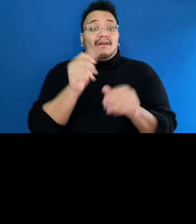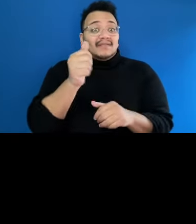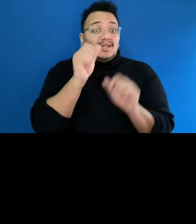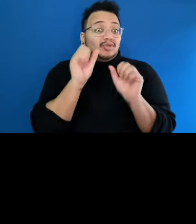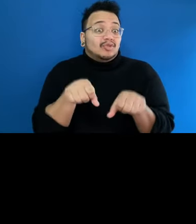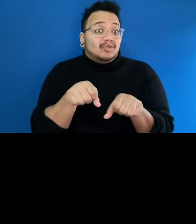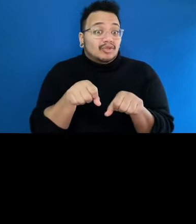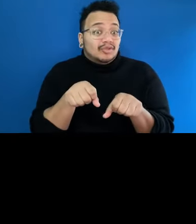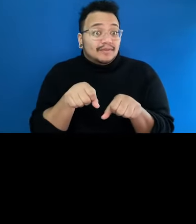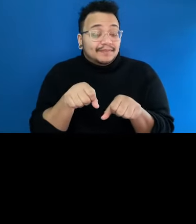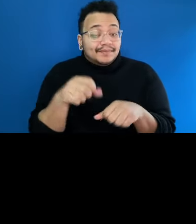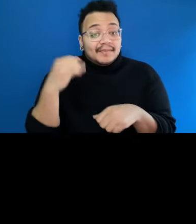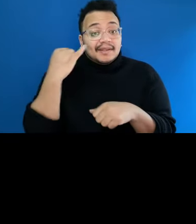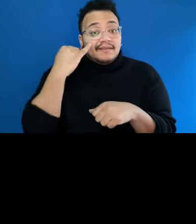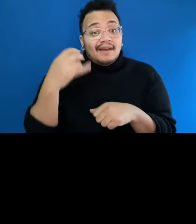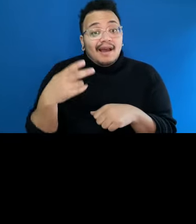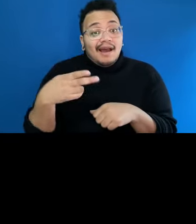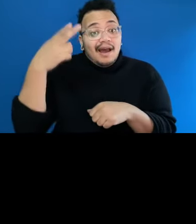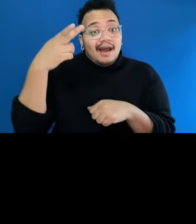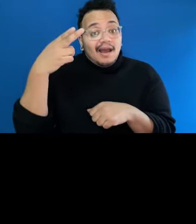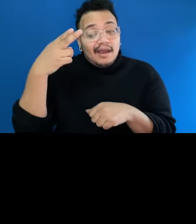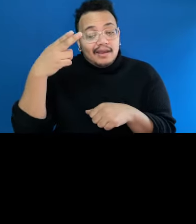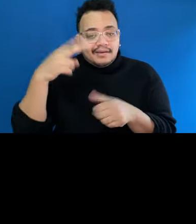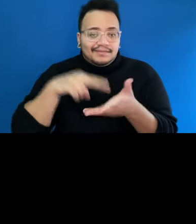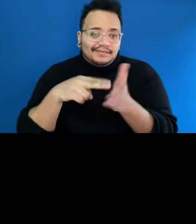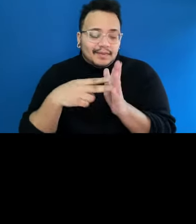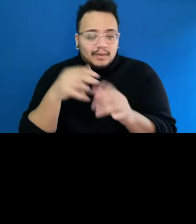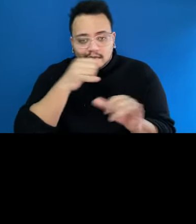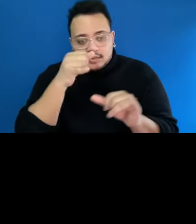that that means we are not ranking how bad